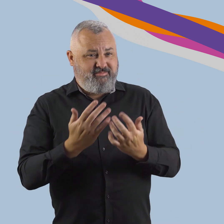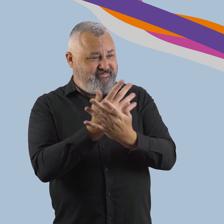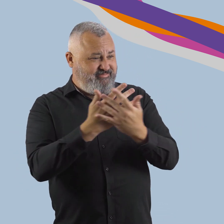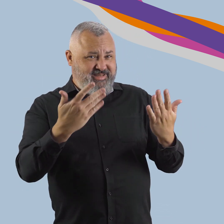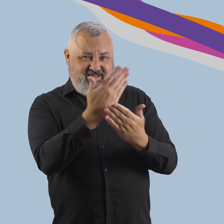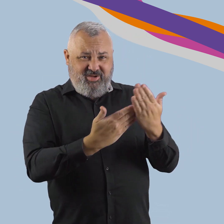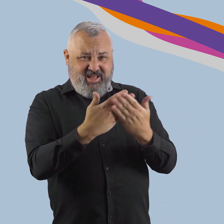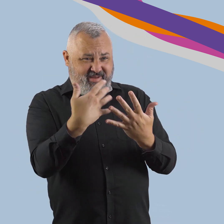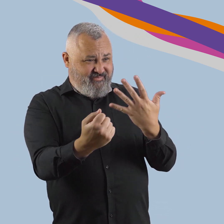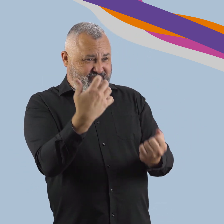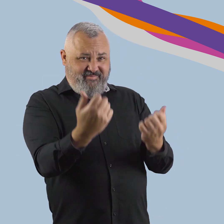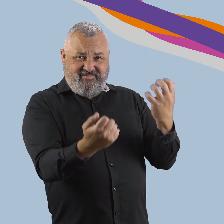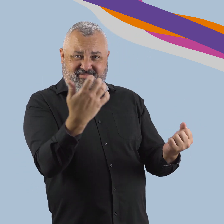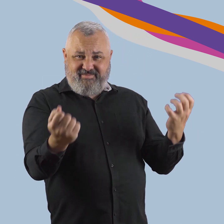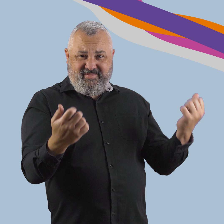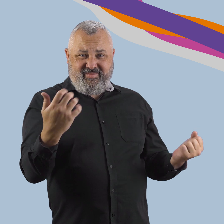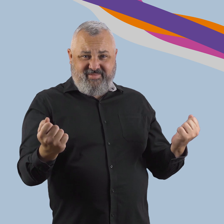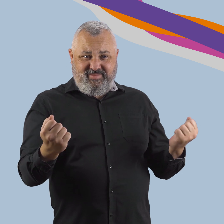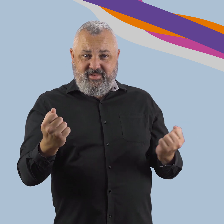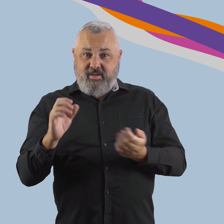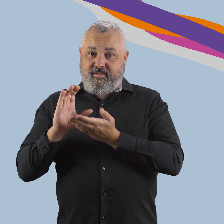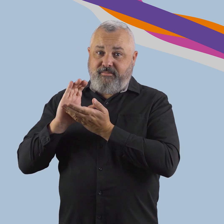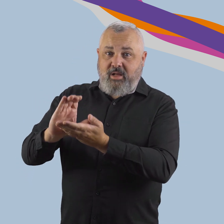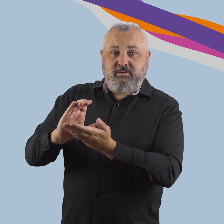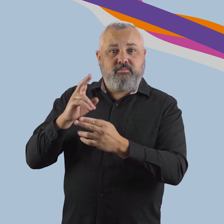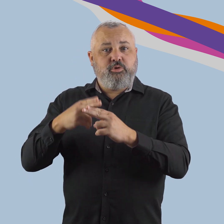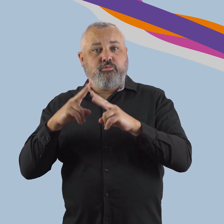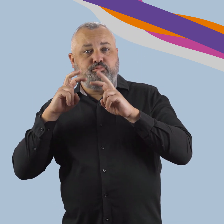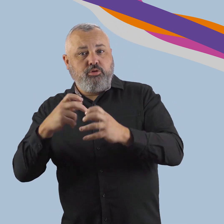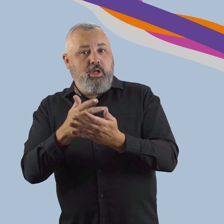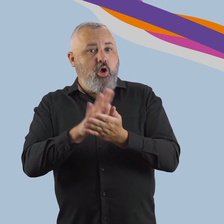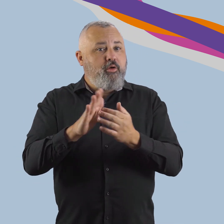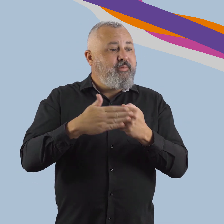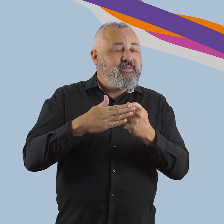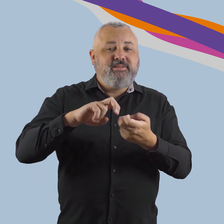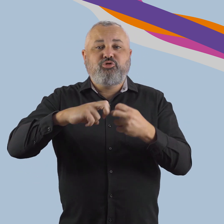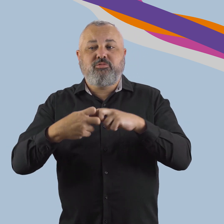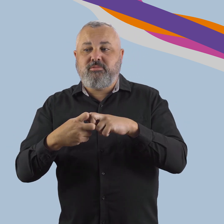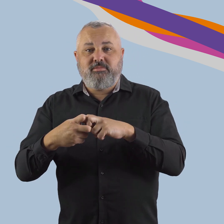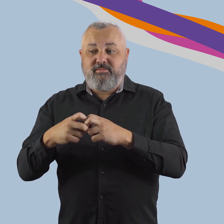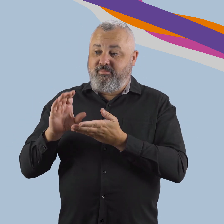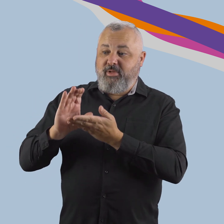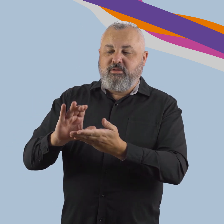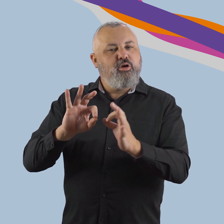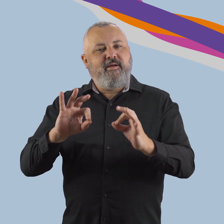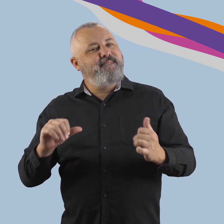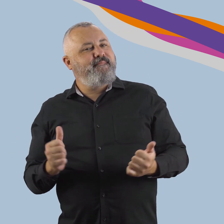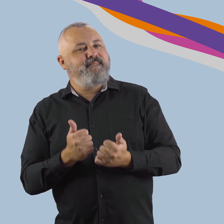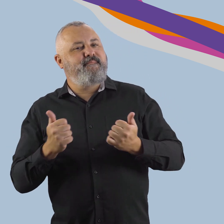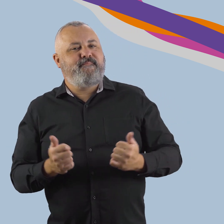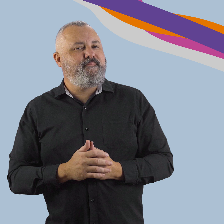Despite this wealth of testimony, funding for research to drive solutions has been scarce.